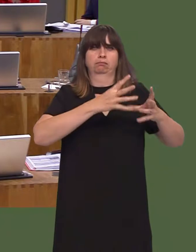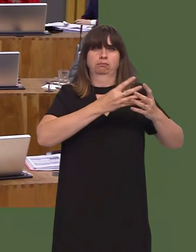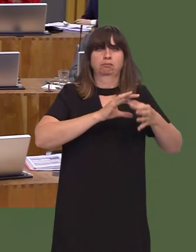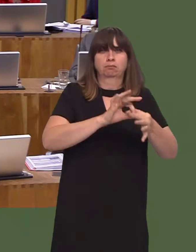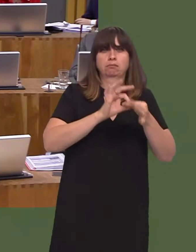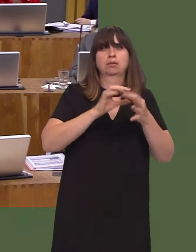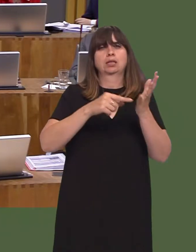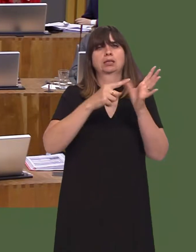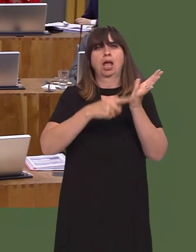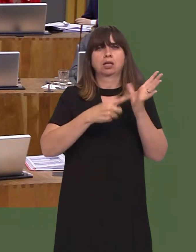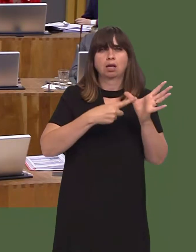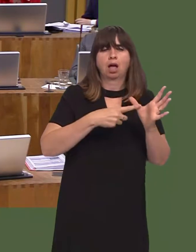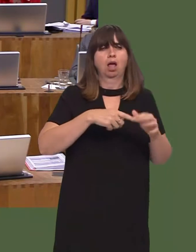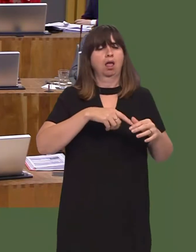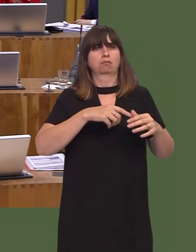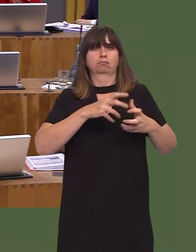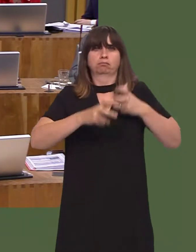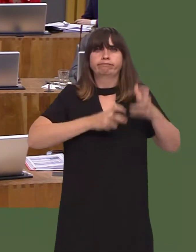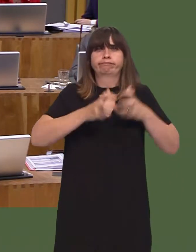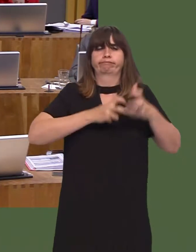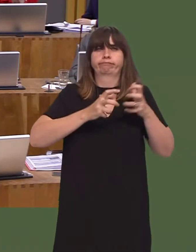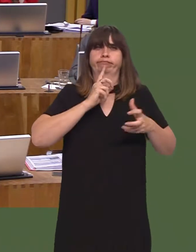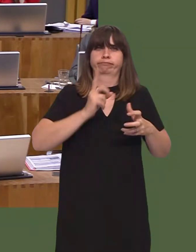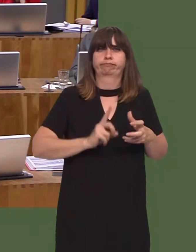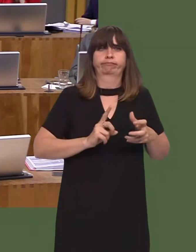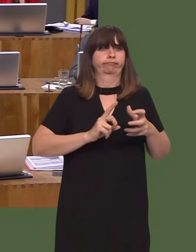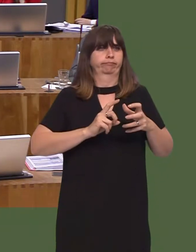will develop for us a relationship with Tata Port Talbot; developing the energy and environment